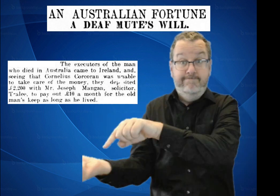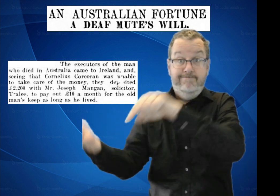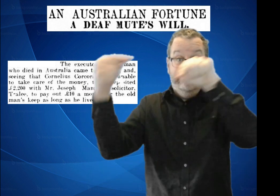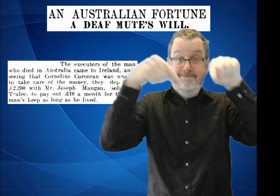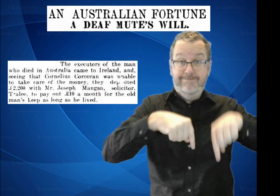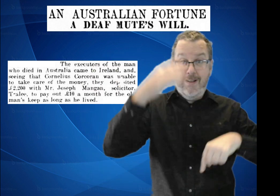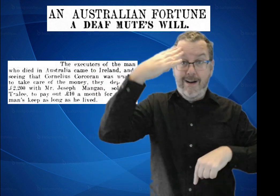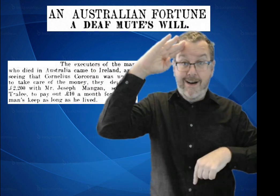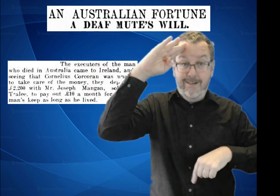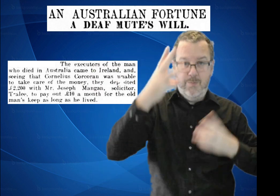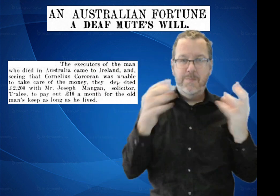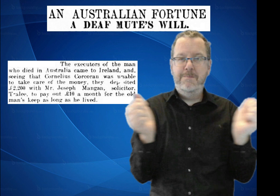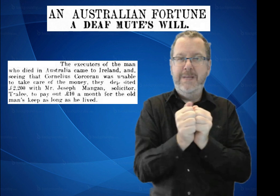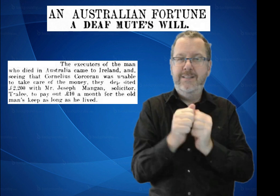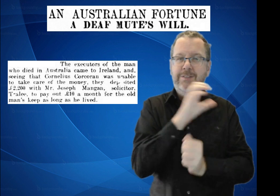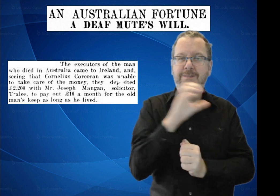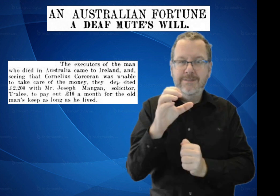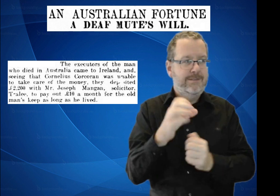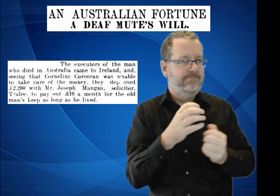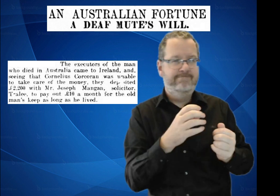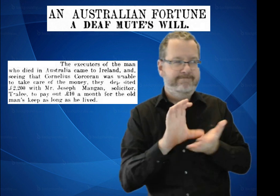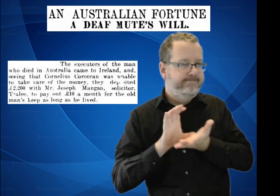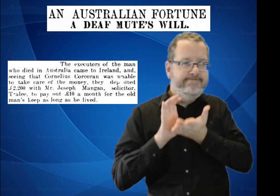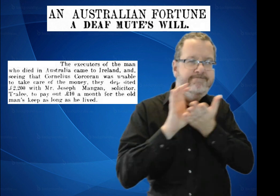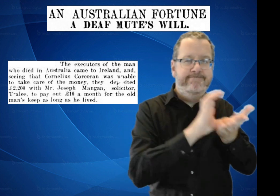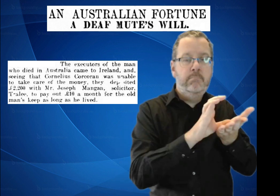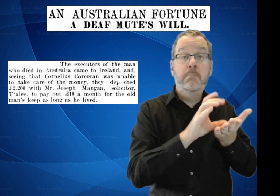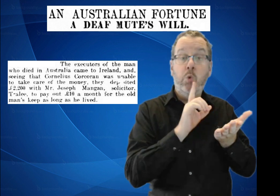came from Australia to Kerry to meet with Cornelius,